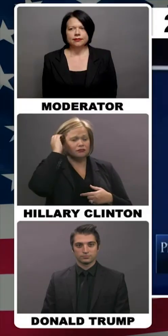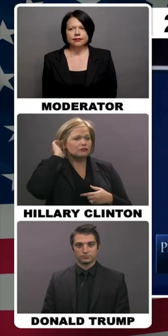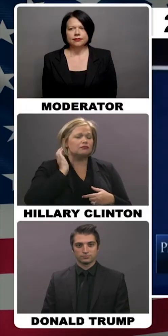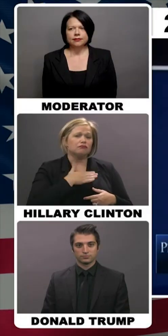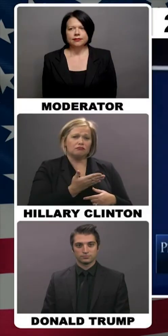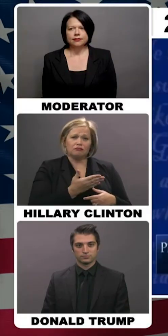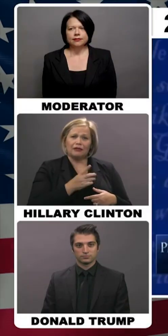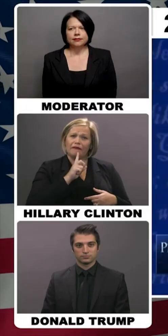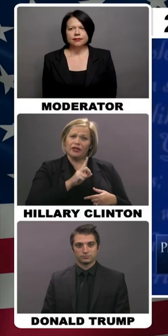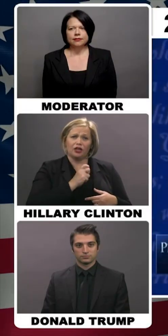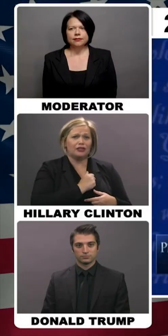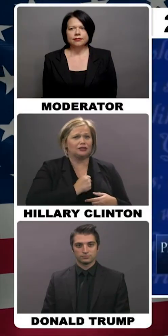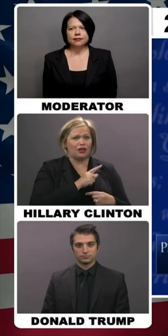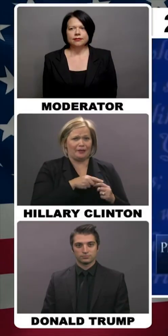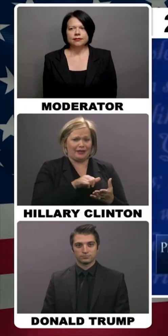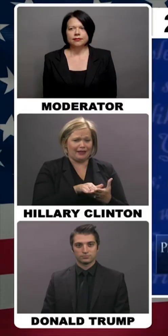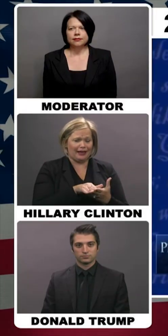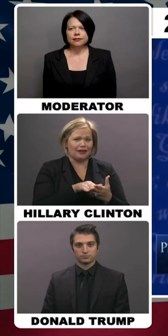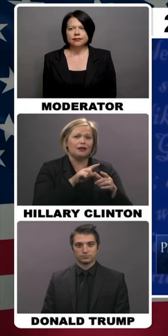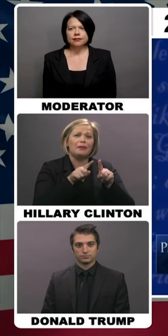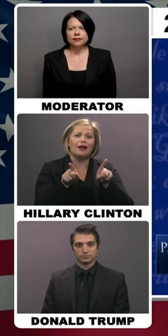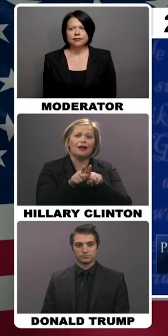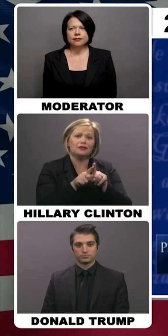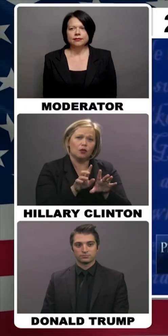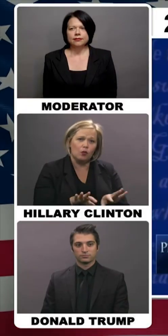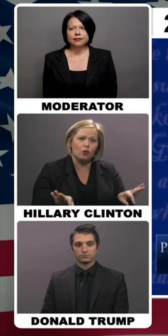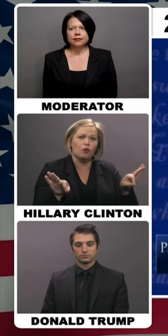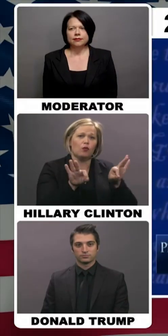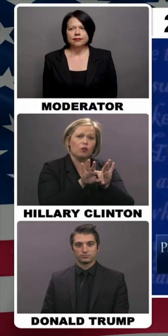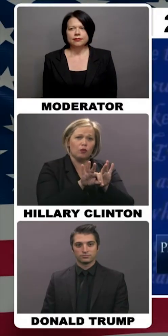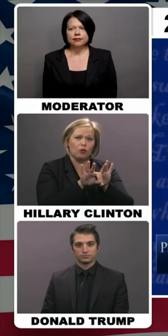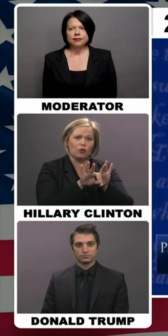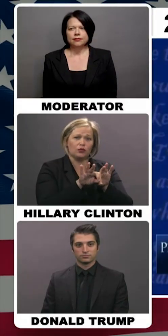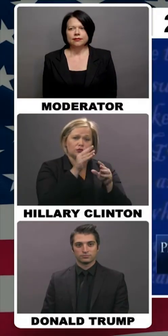But I think it's also important, uh, to point out where